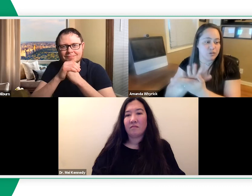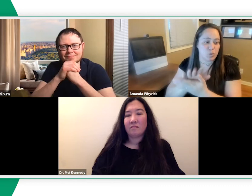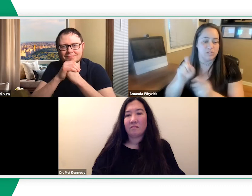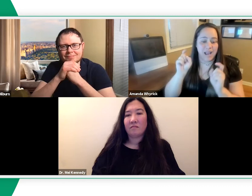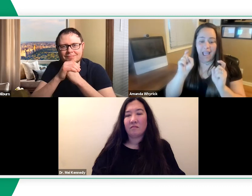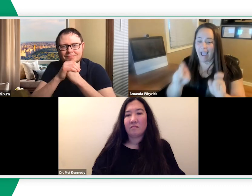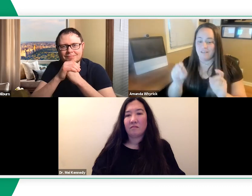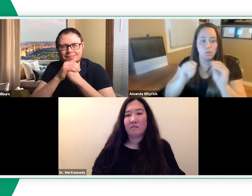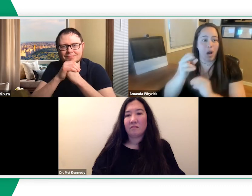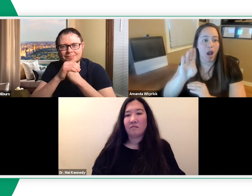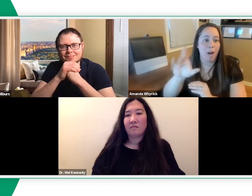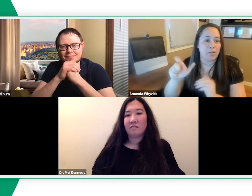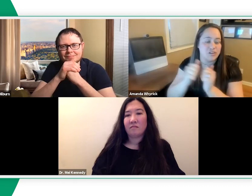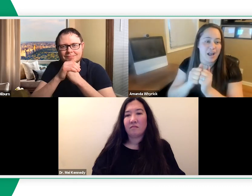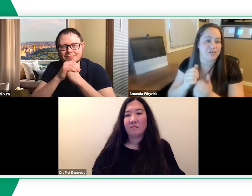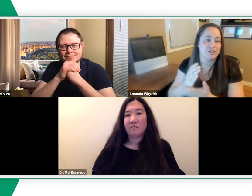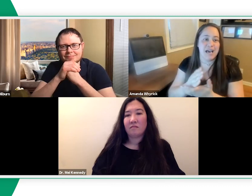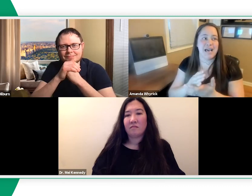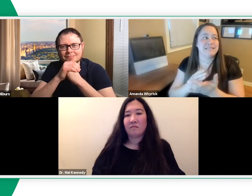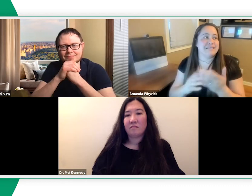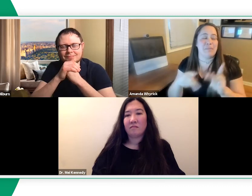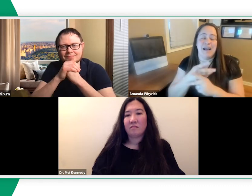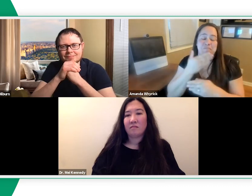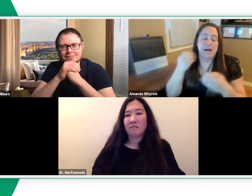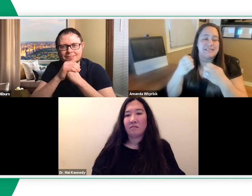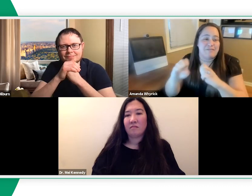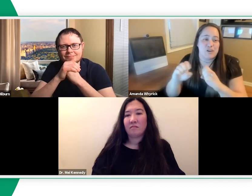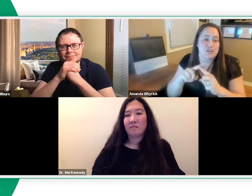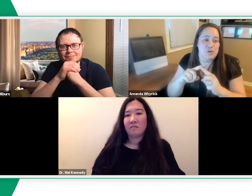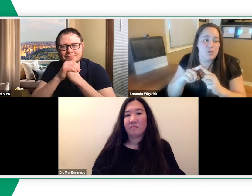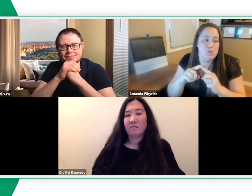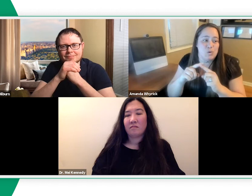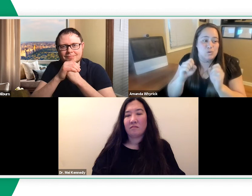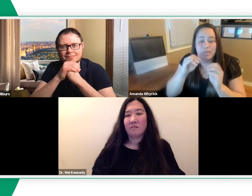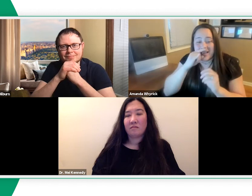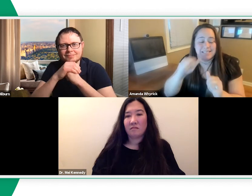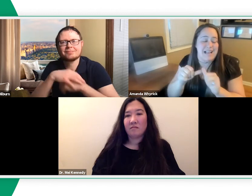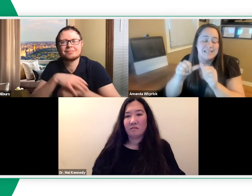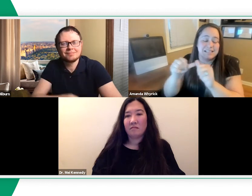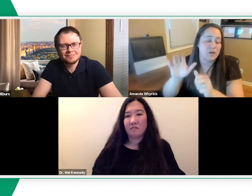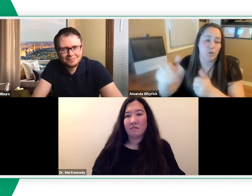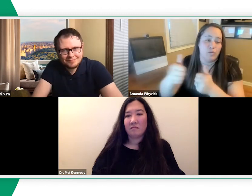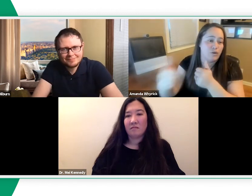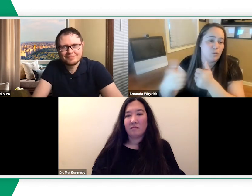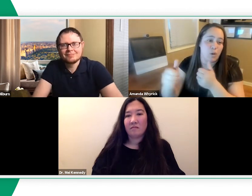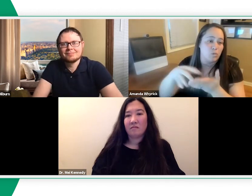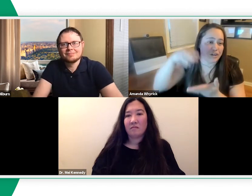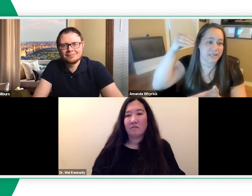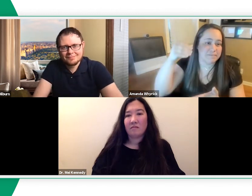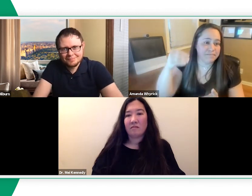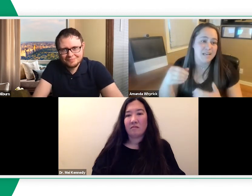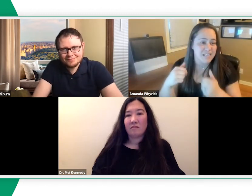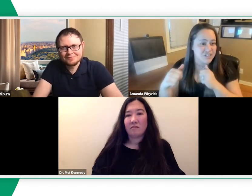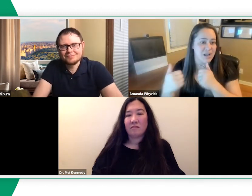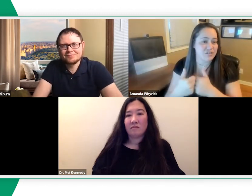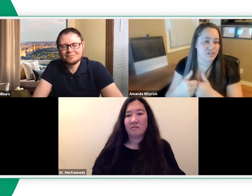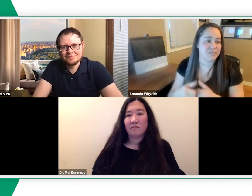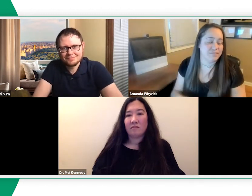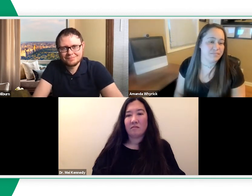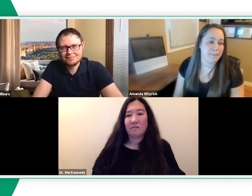who work for schools, have to hobble together some kind of best effort so the kids can continue